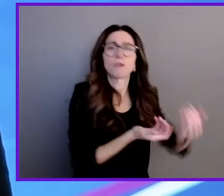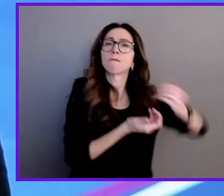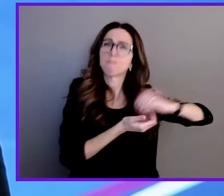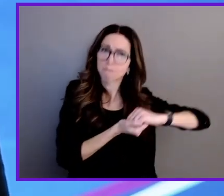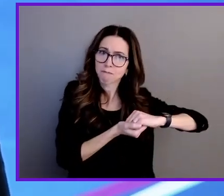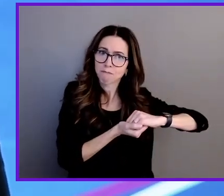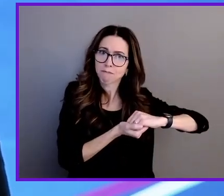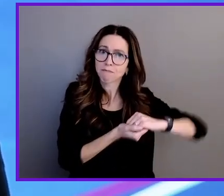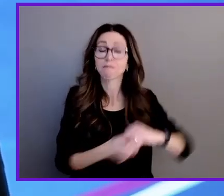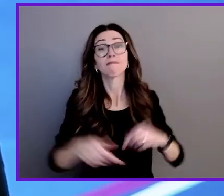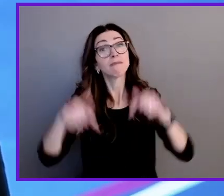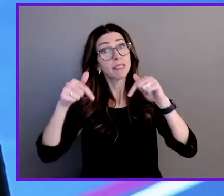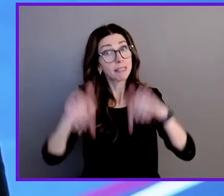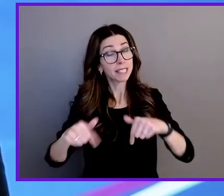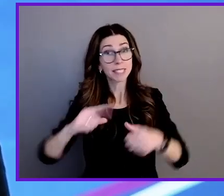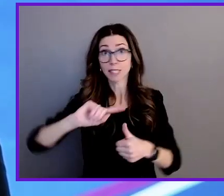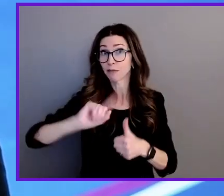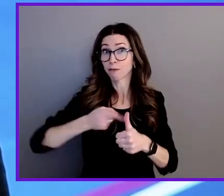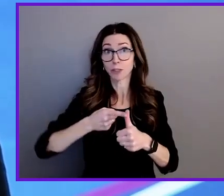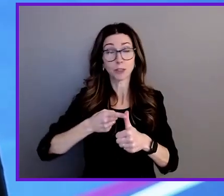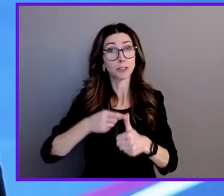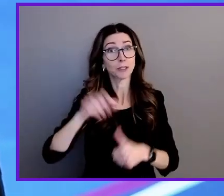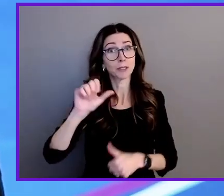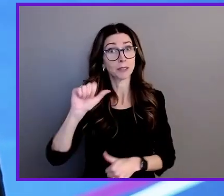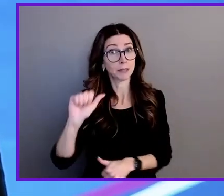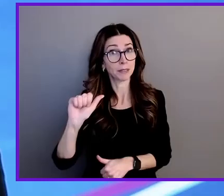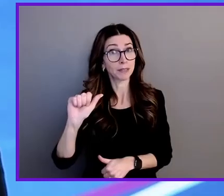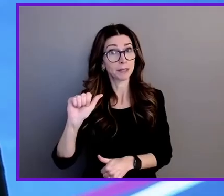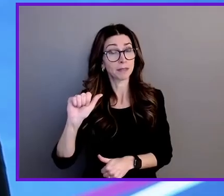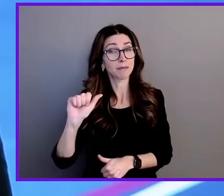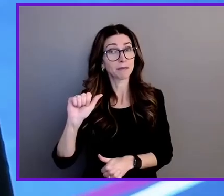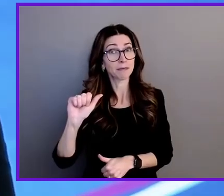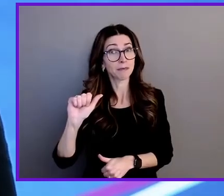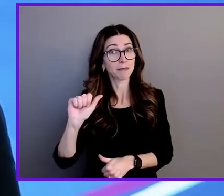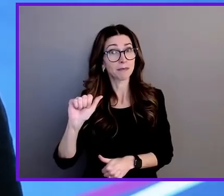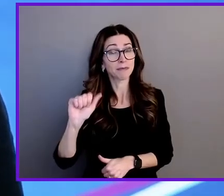since the start of the pandemic that we’ve hosted both online and in-person.